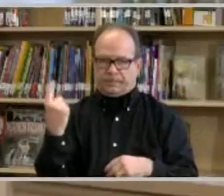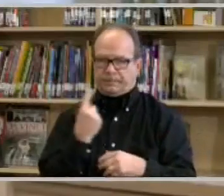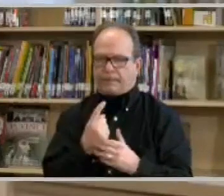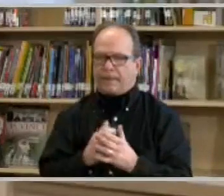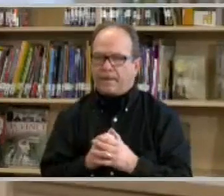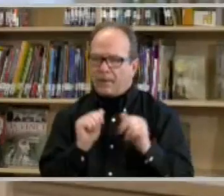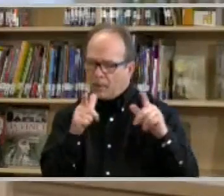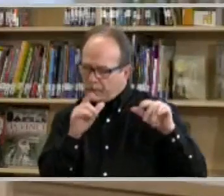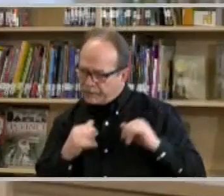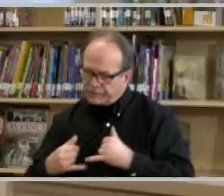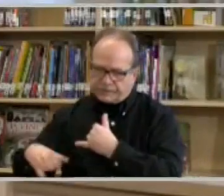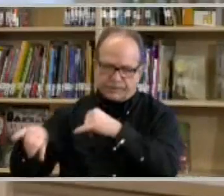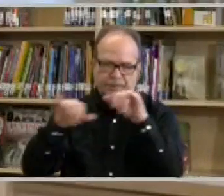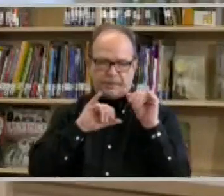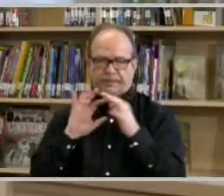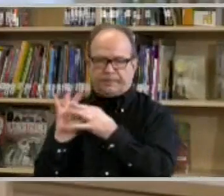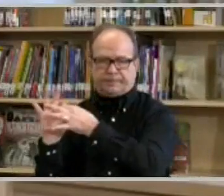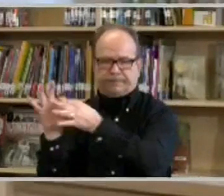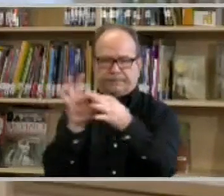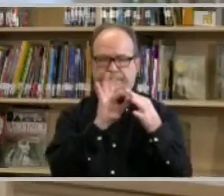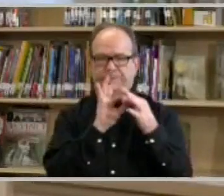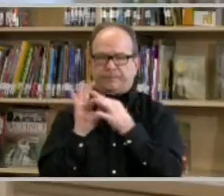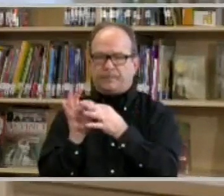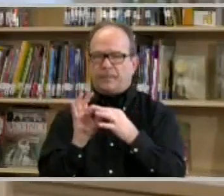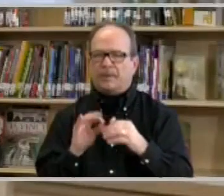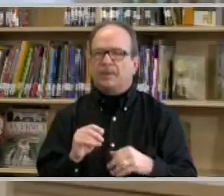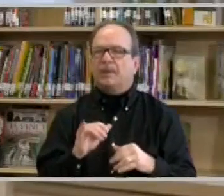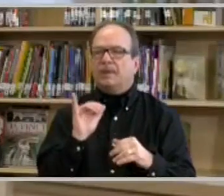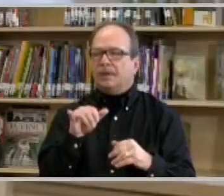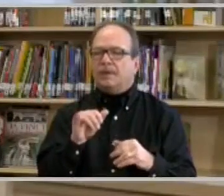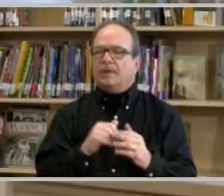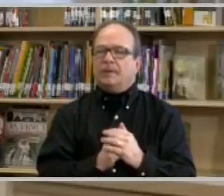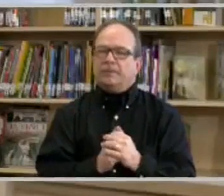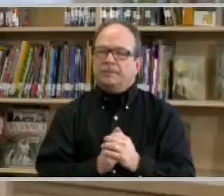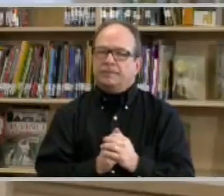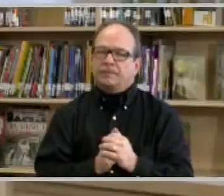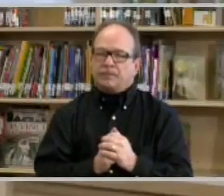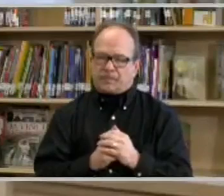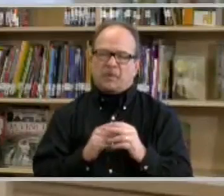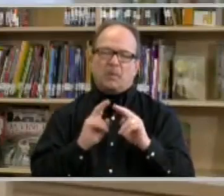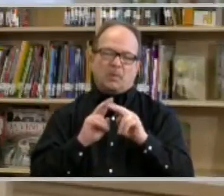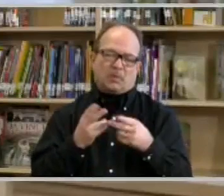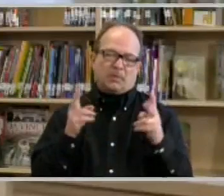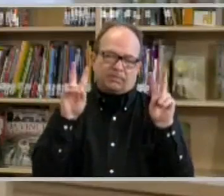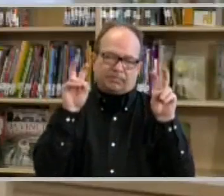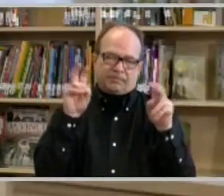I THINK THAT YOU'RE GOING TO SEE THE KIND OF CONTINUITY FROM THE